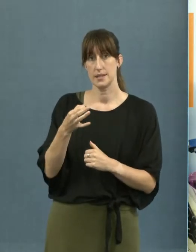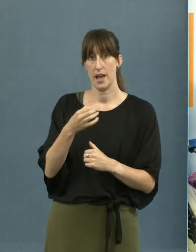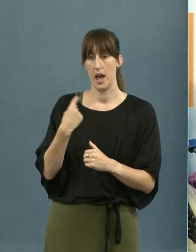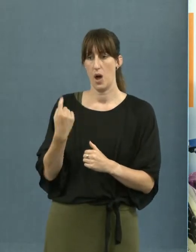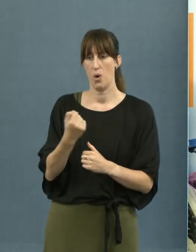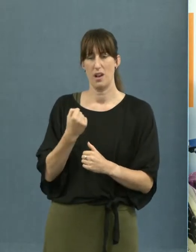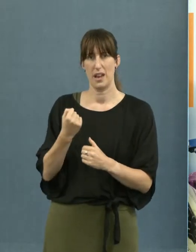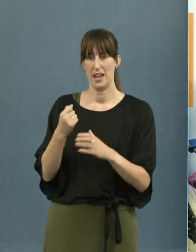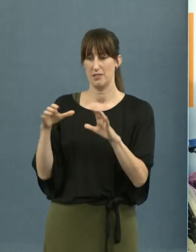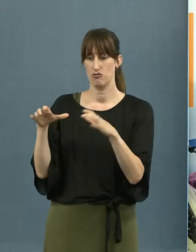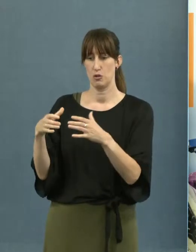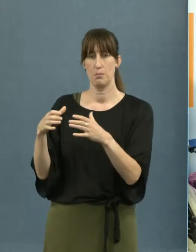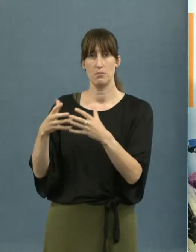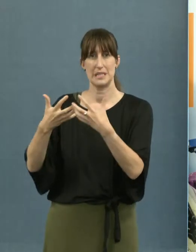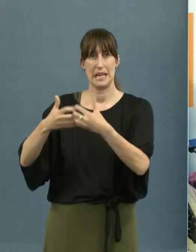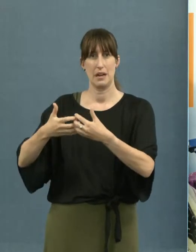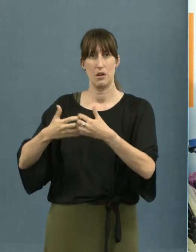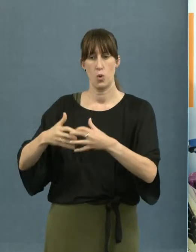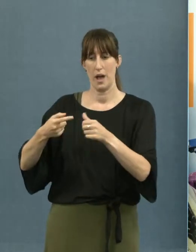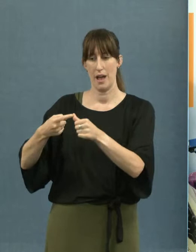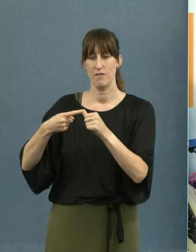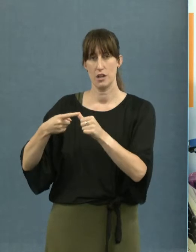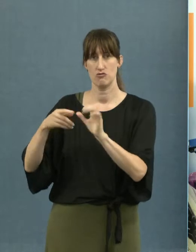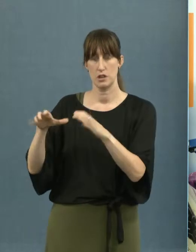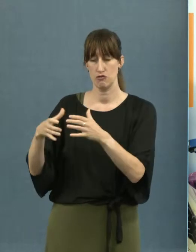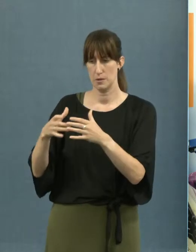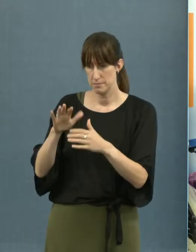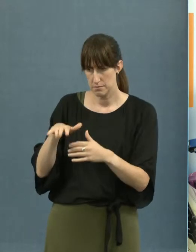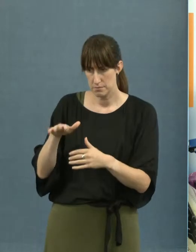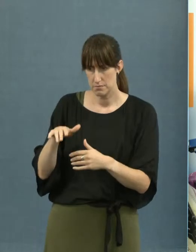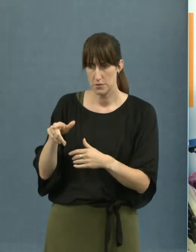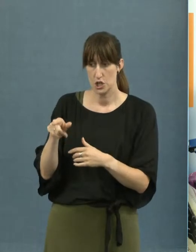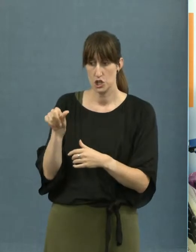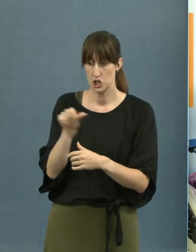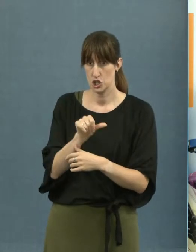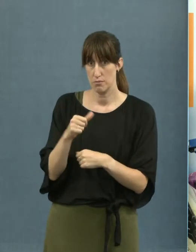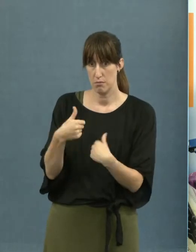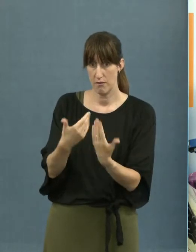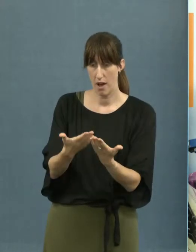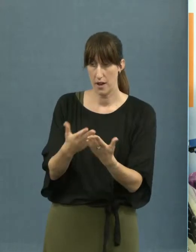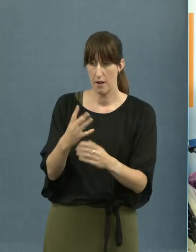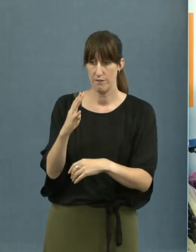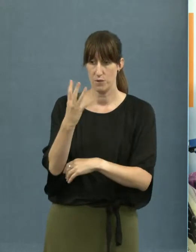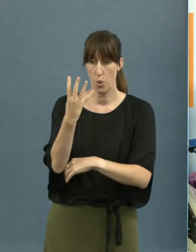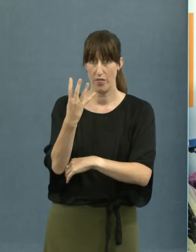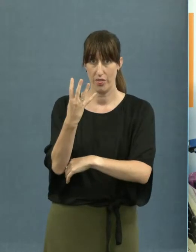advisory group on whether or not we should offer a fourth dose. You will be aware that